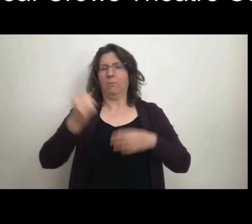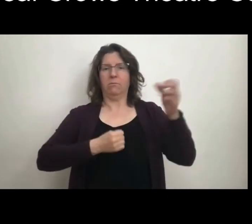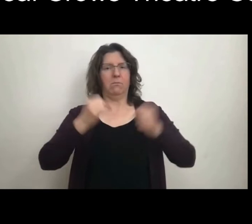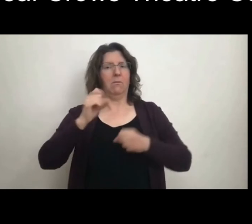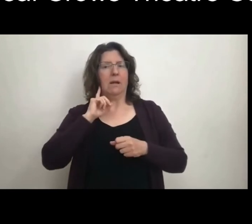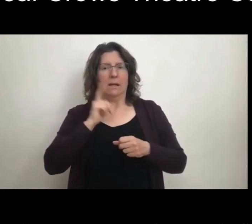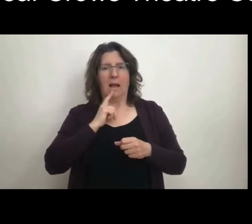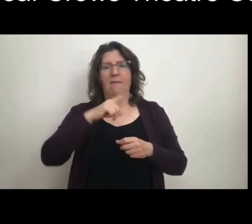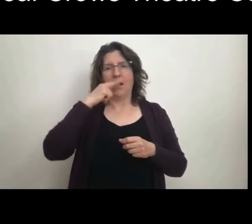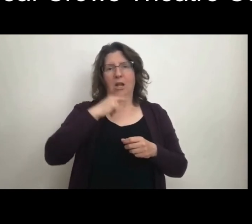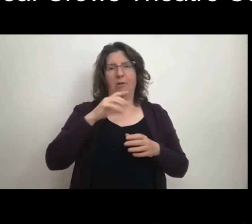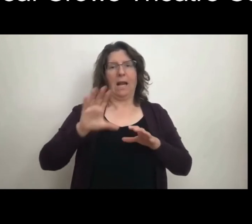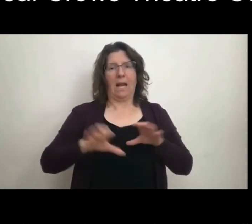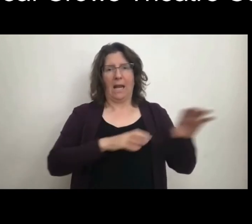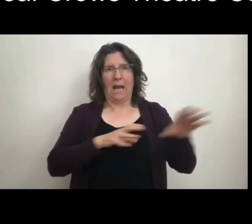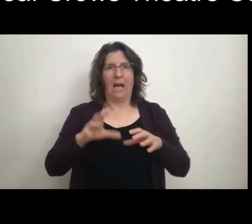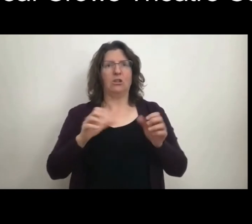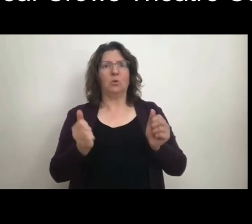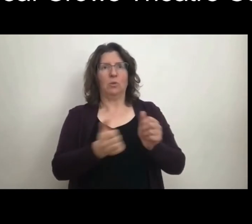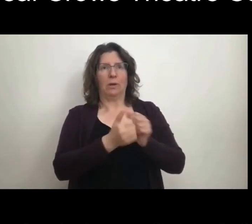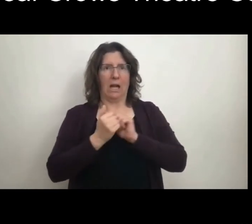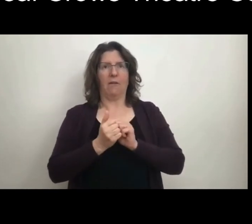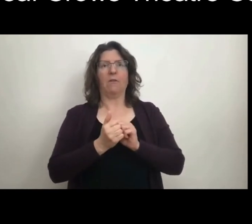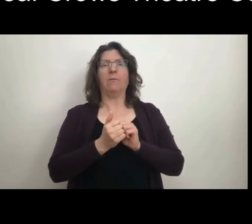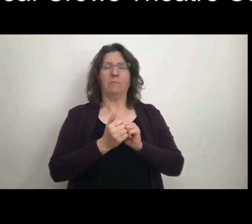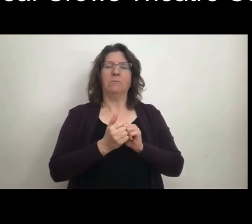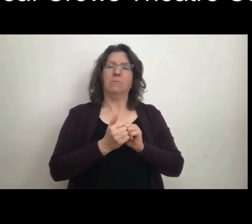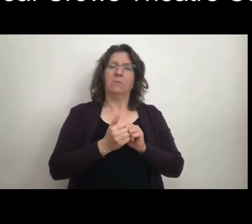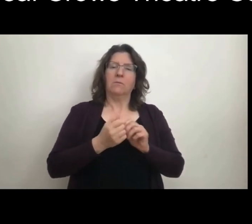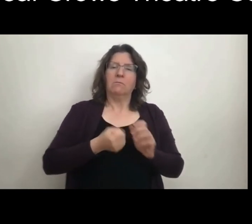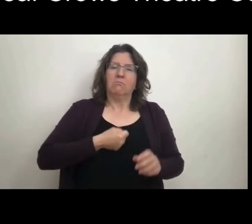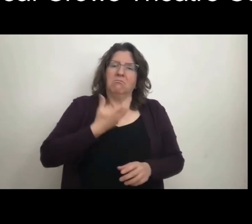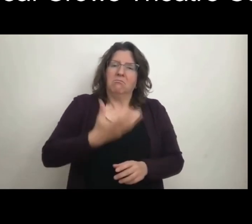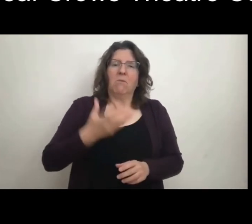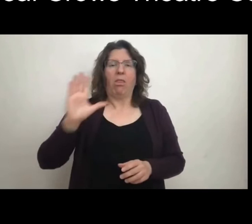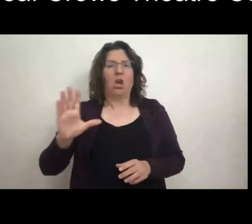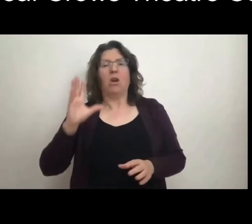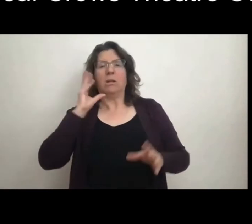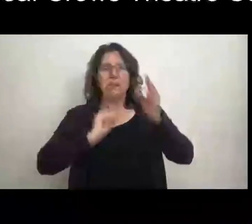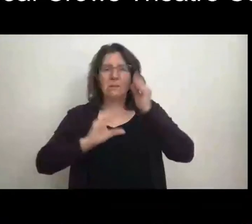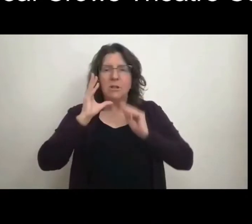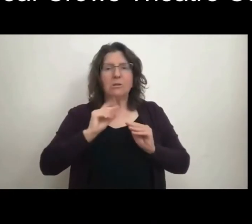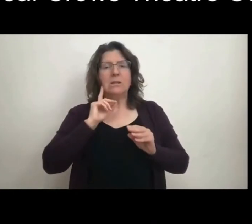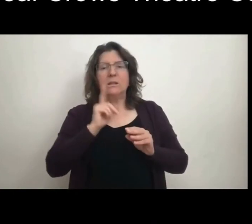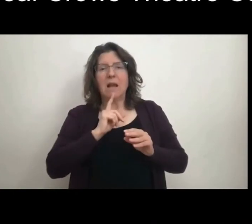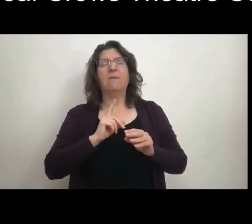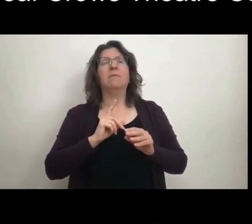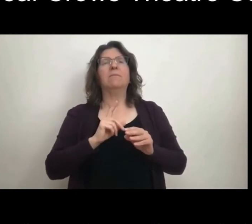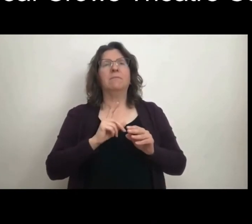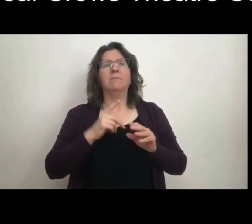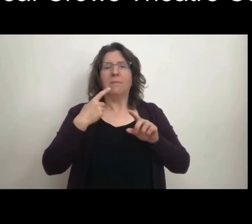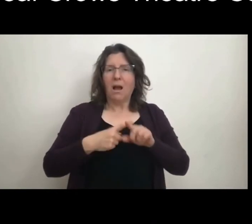The collective brings deaf and non-deaf performers together to do shows on the deaf experience,